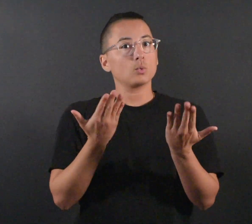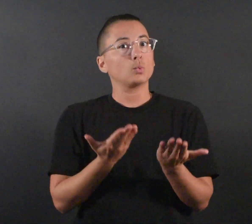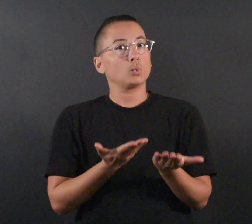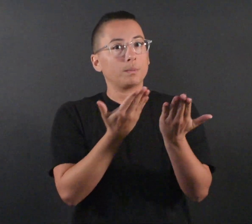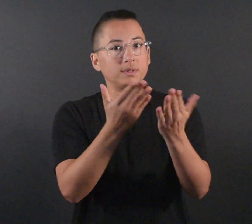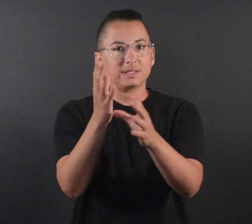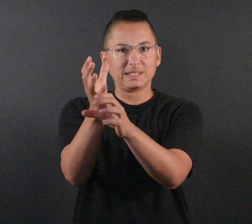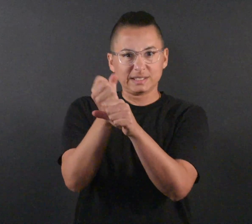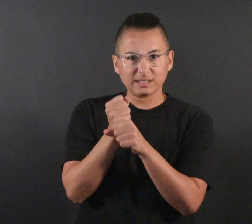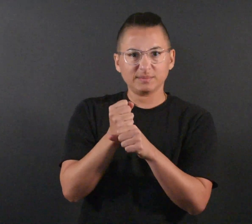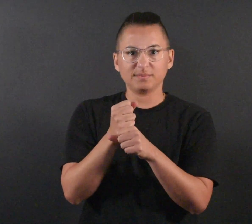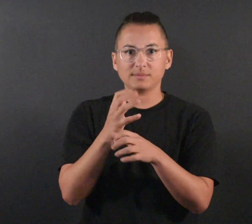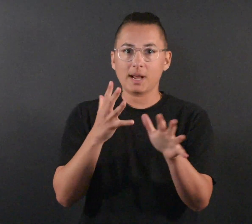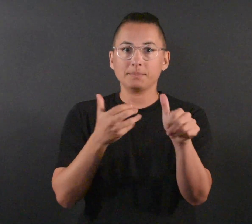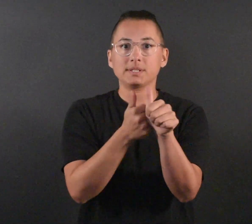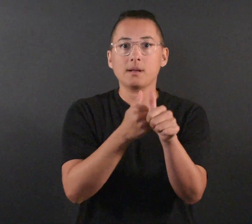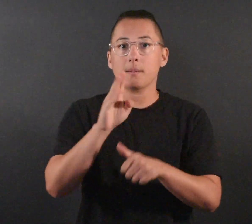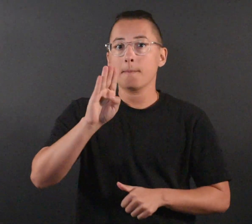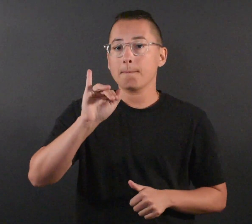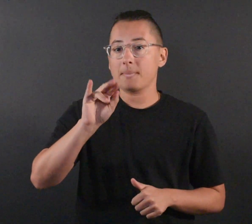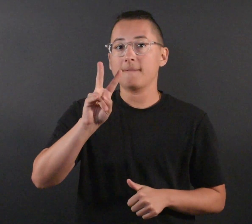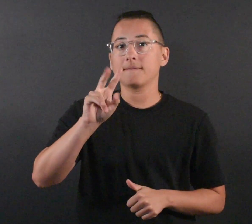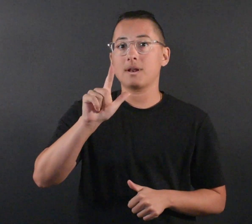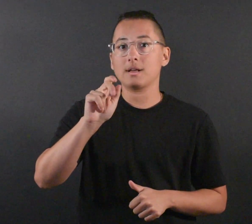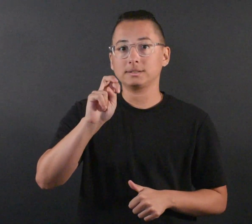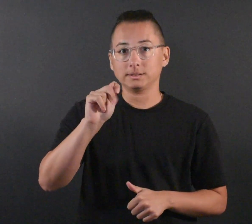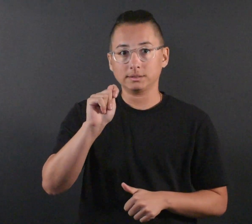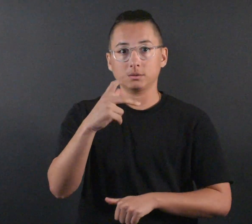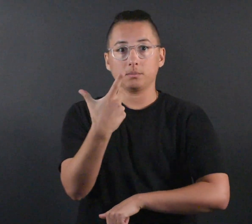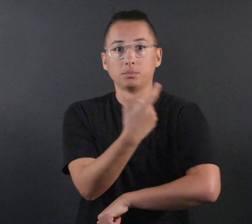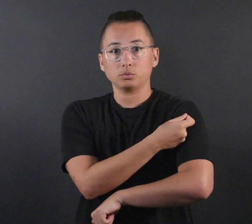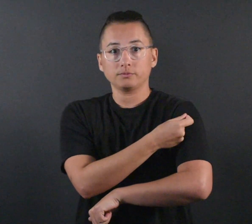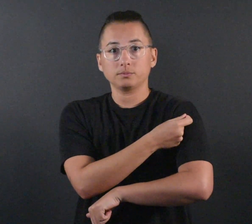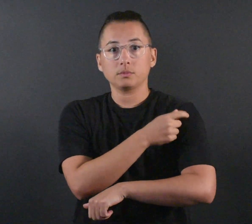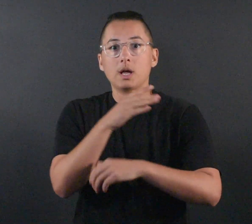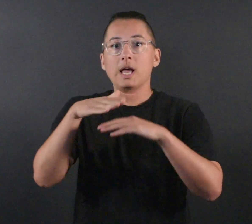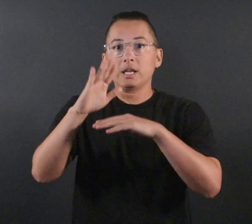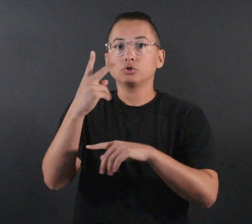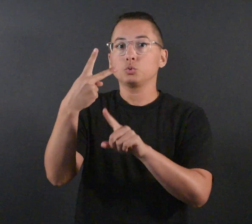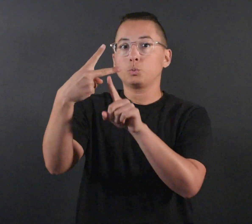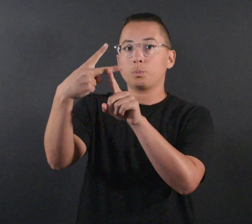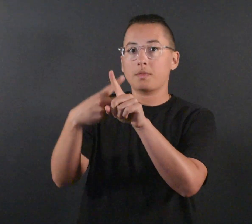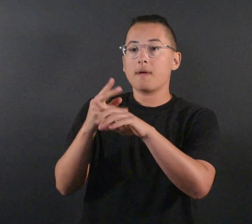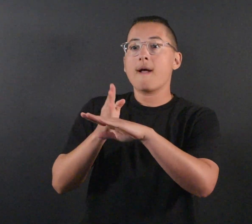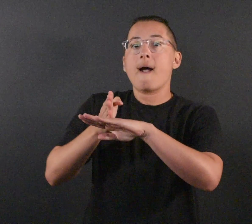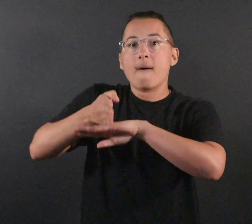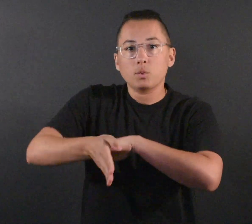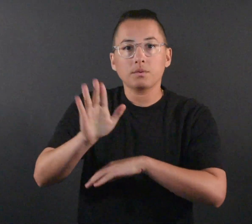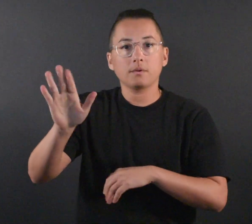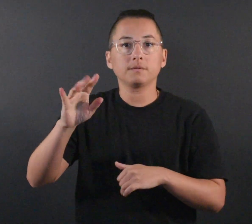to get an updated bivalent booster dose at least 2 months after their final primary series dose